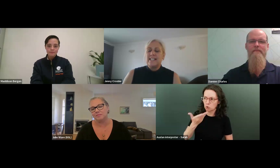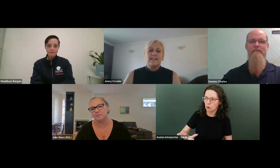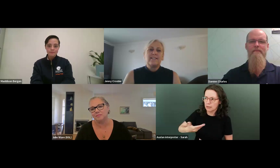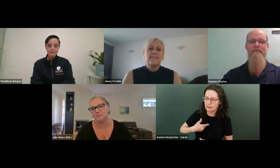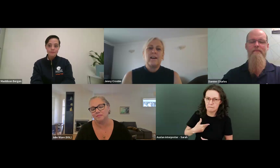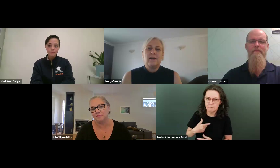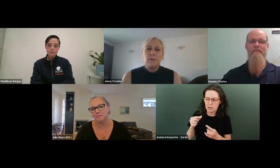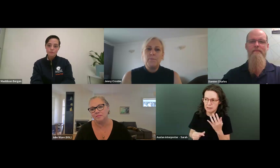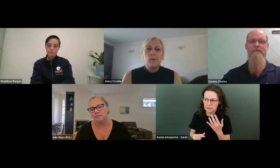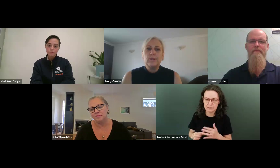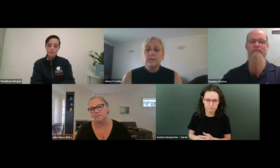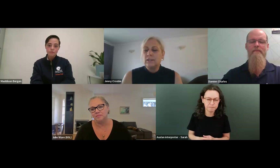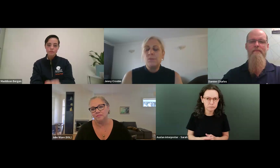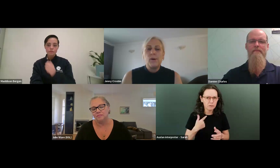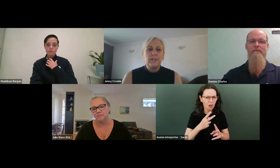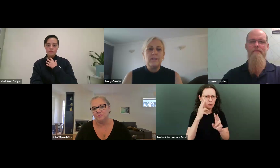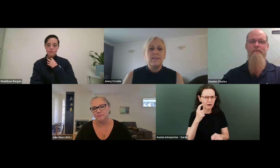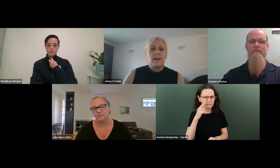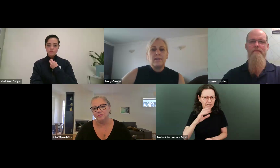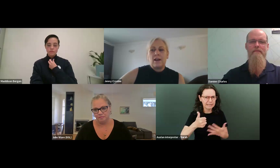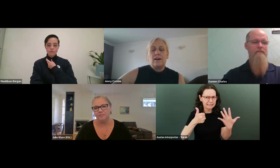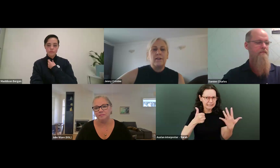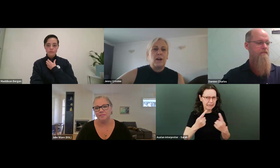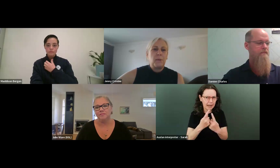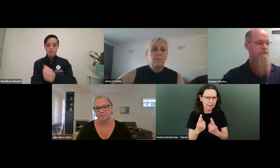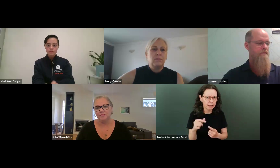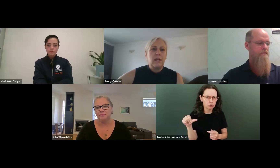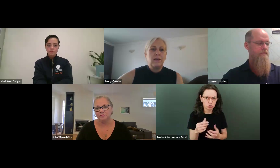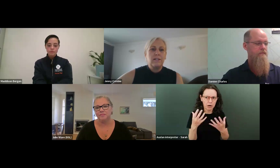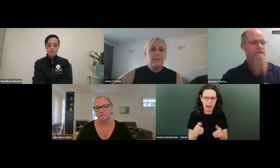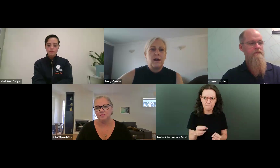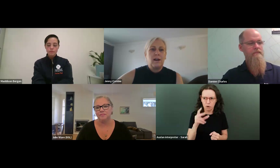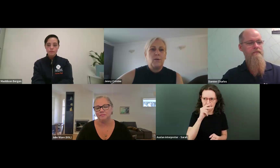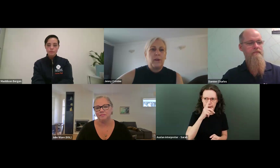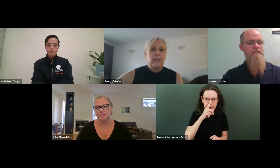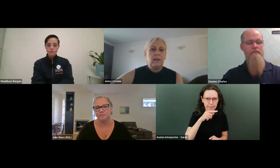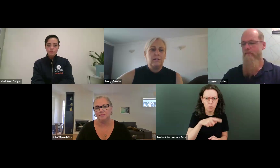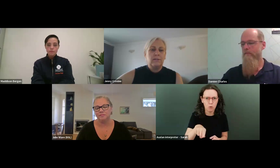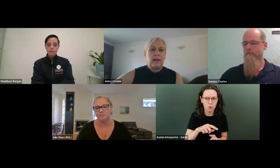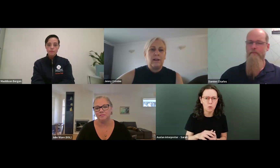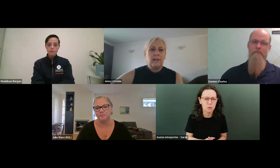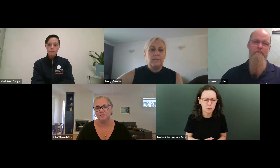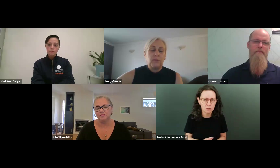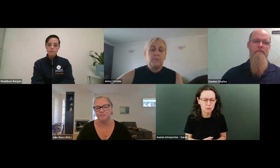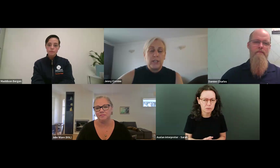there's six important components that